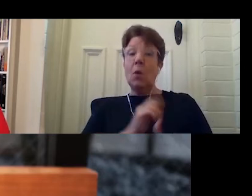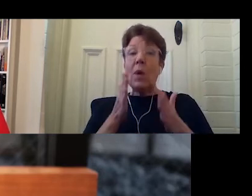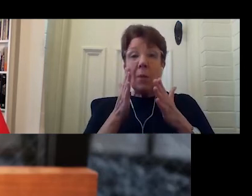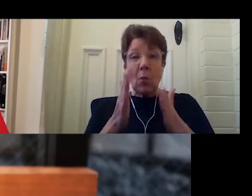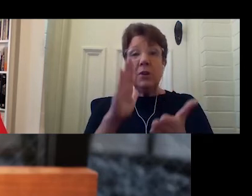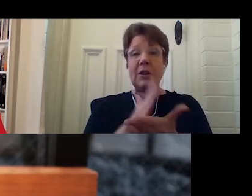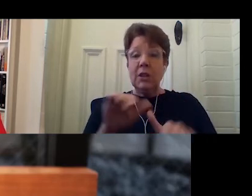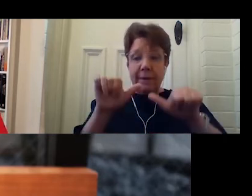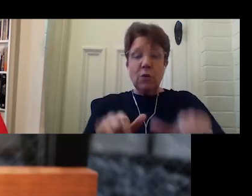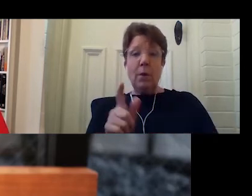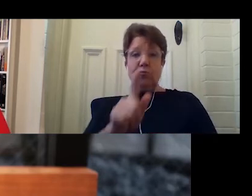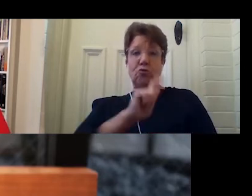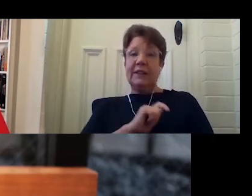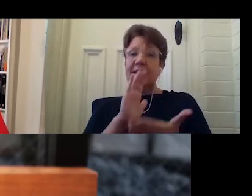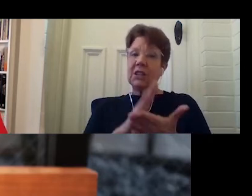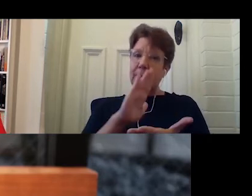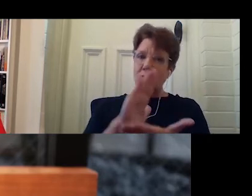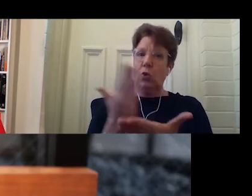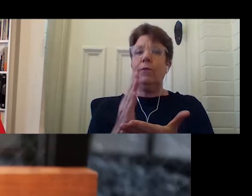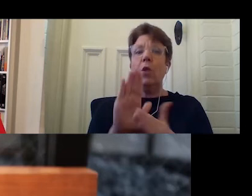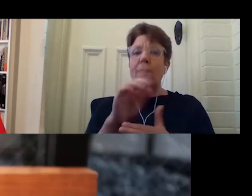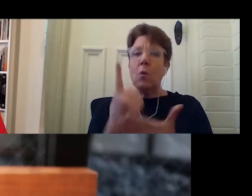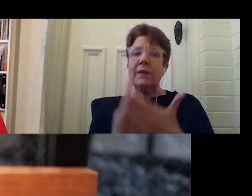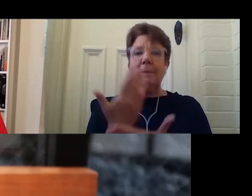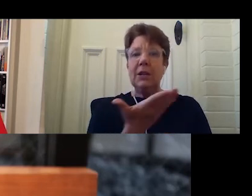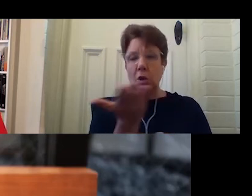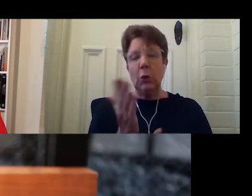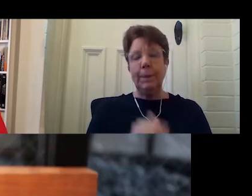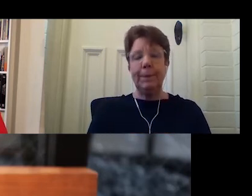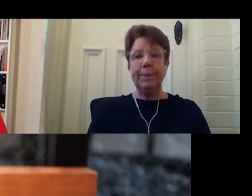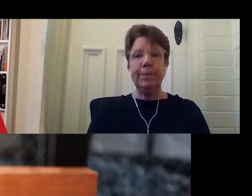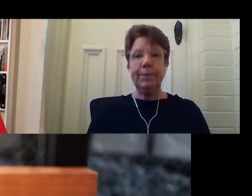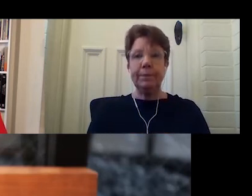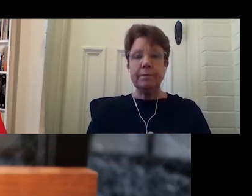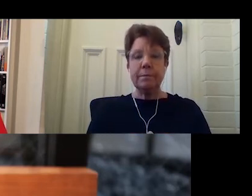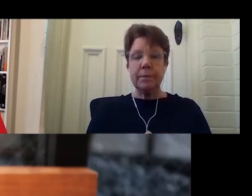is to be truthful about what's happening to you. So remember that